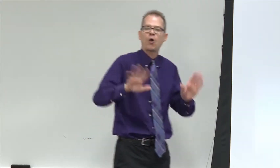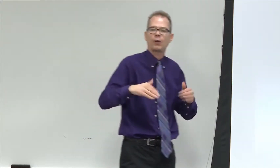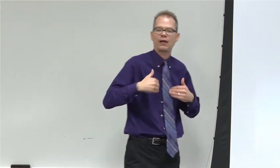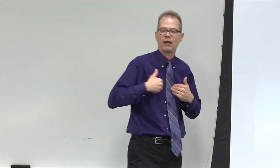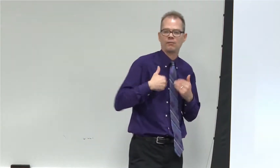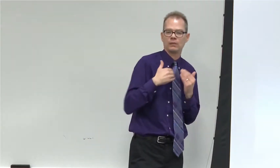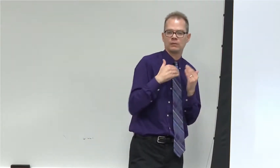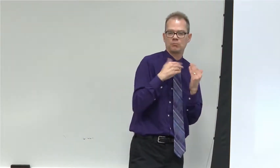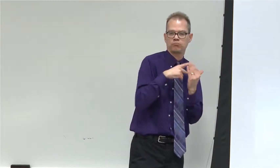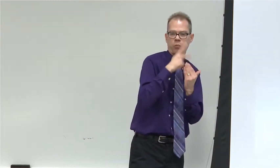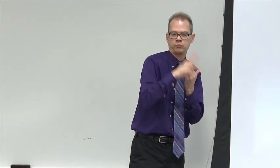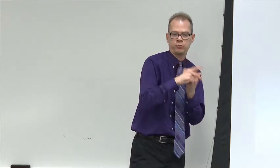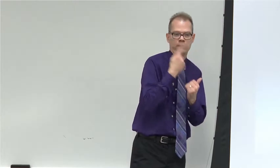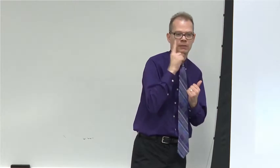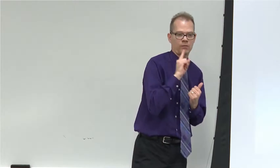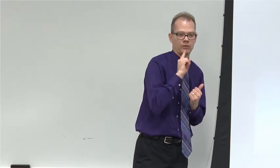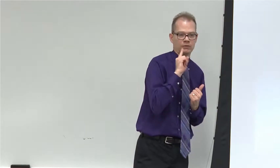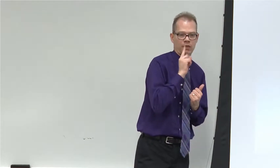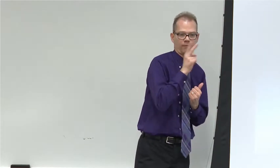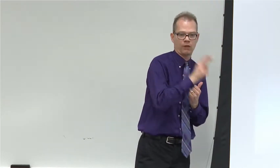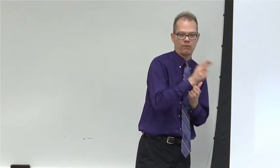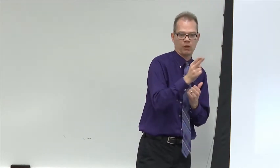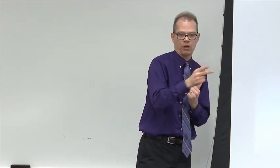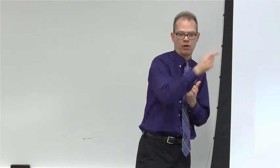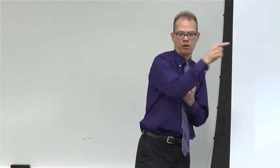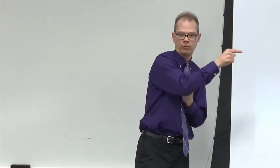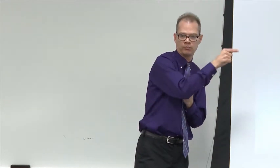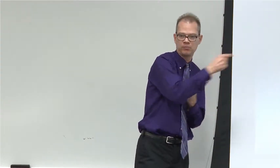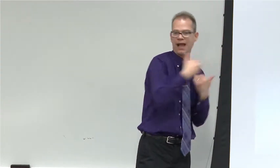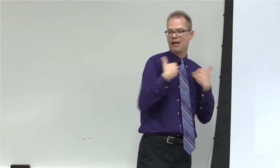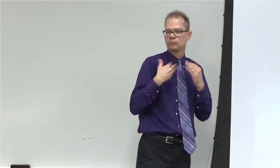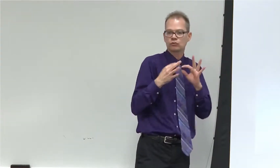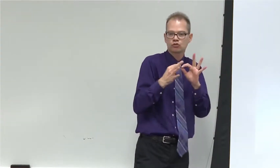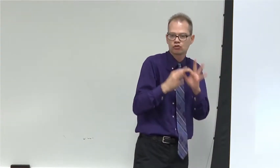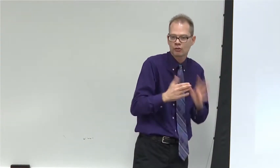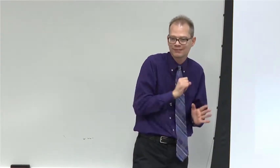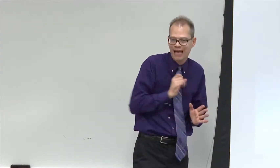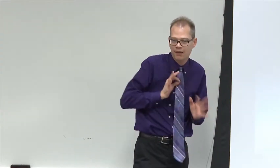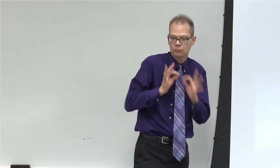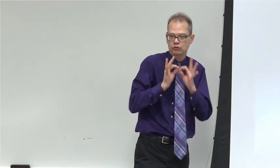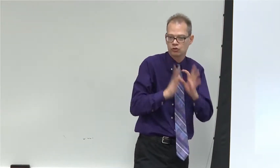ECU. They already had a program for deaf and hard-of-hearing people